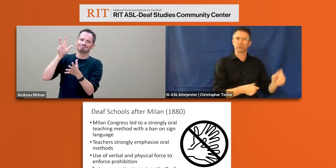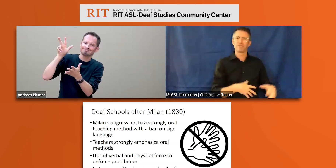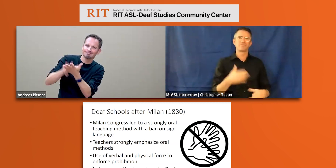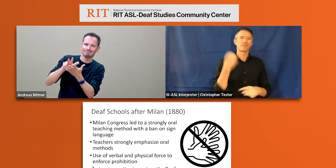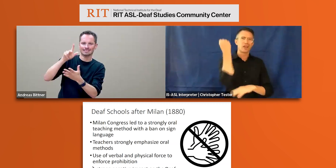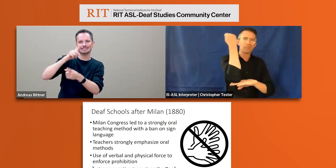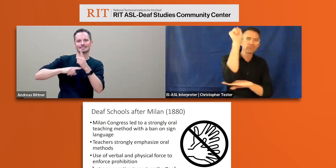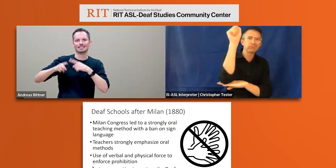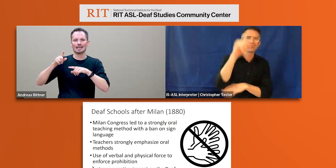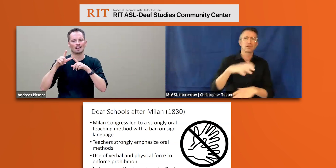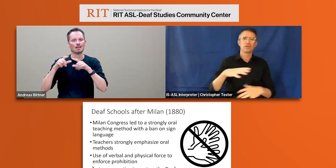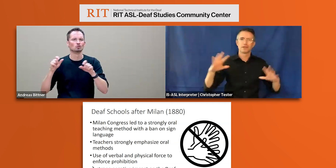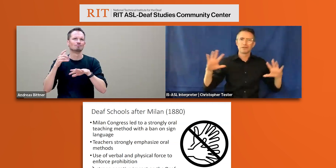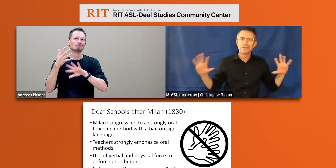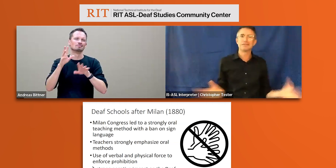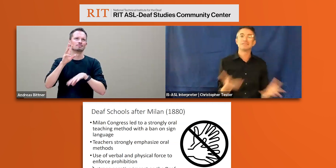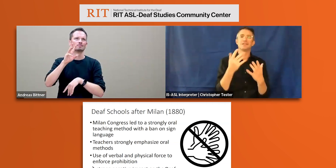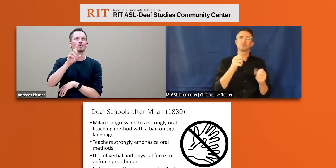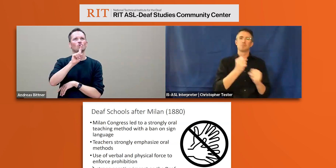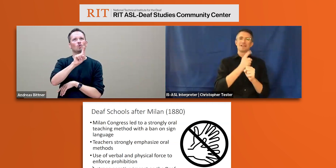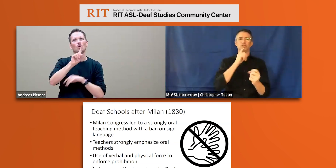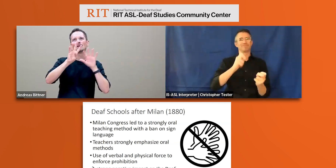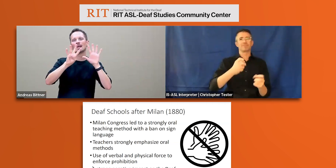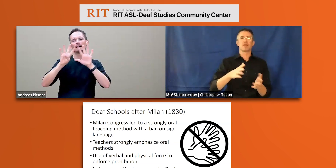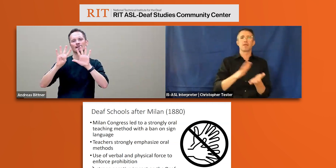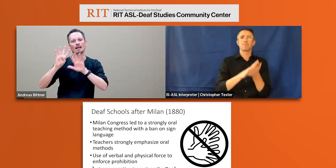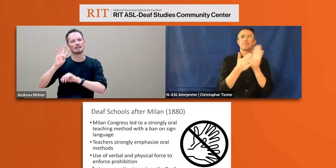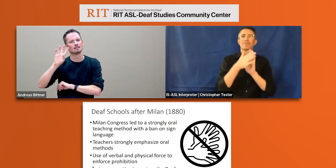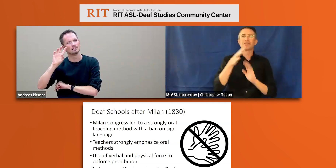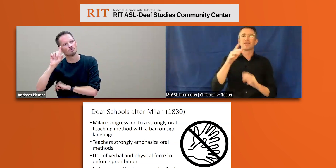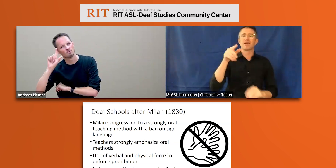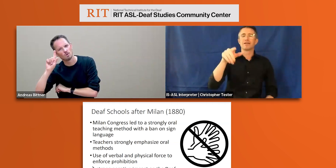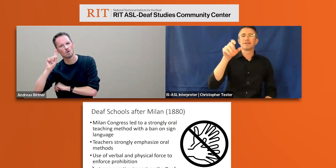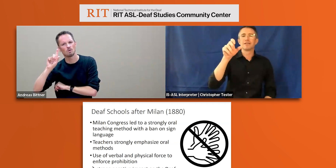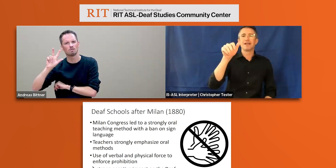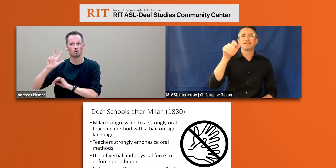People had discussions and took what they learned from Deaf Way I and II and brought it back